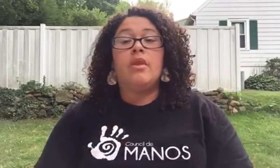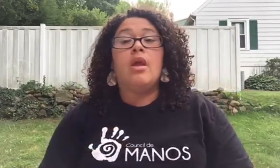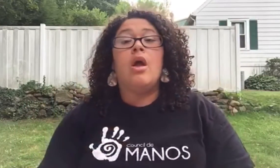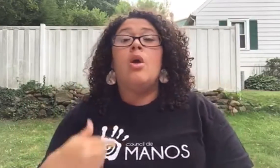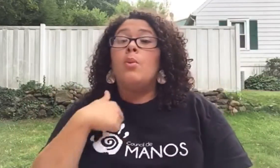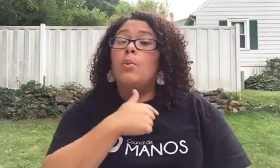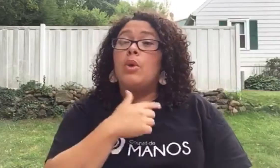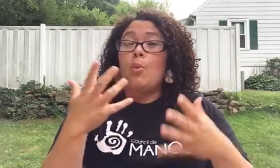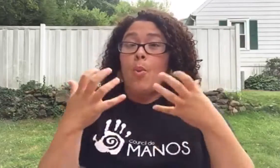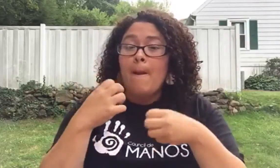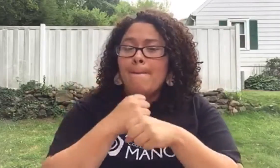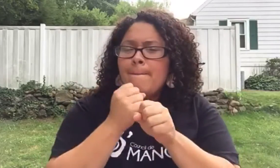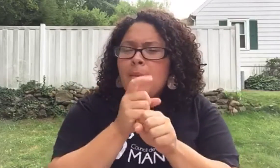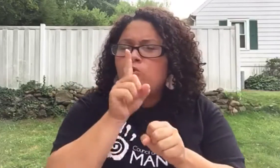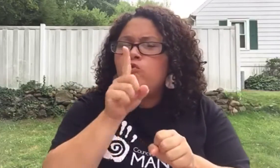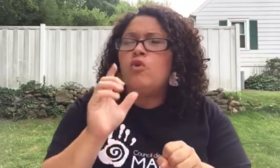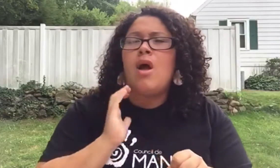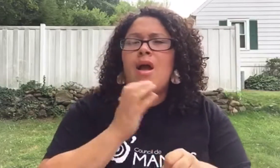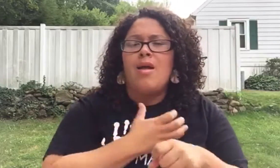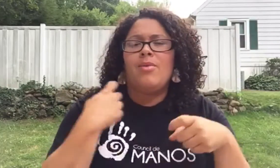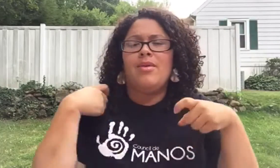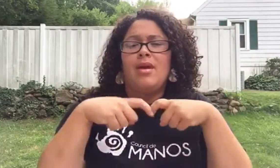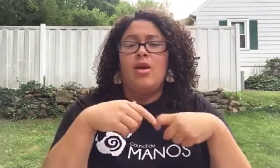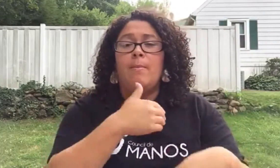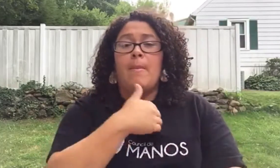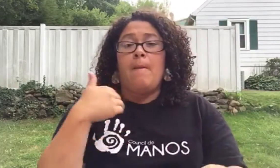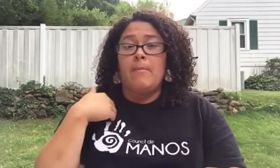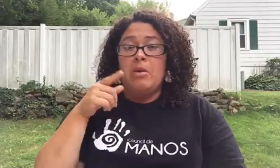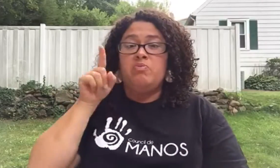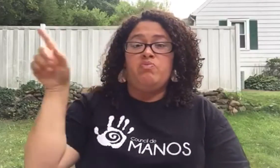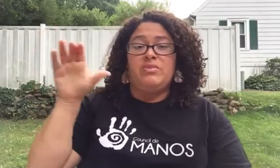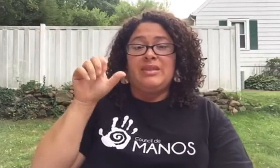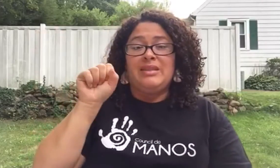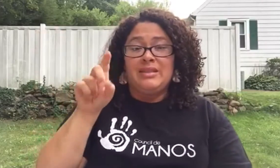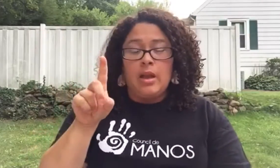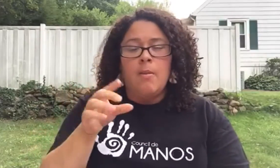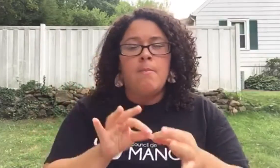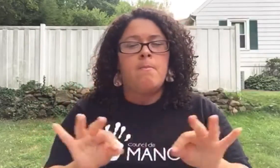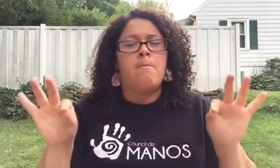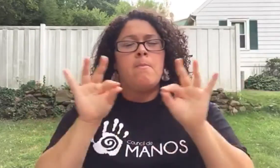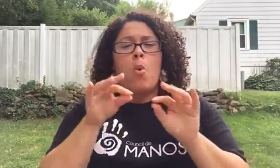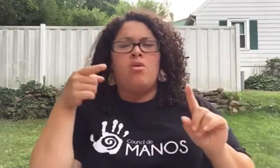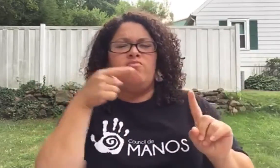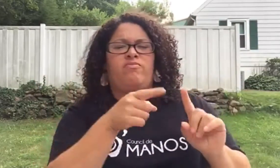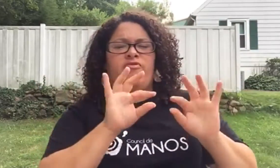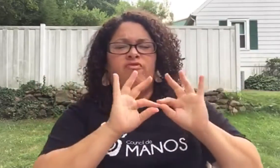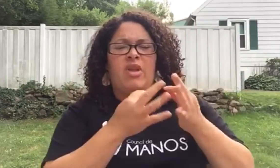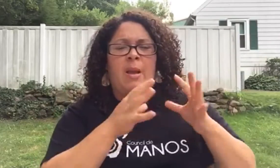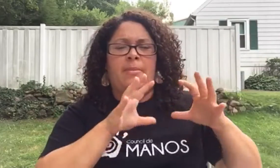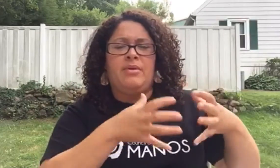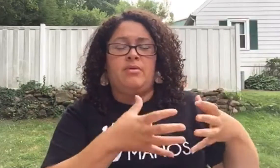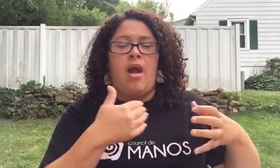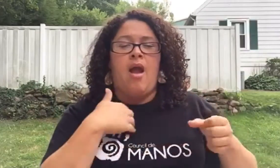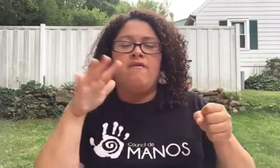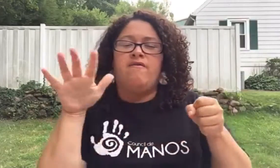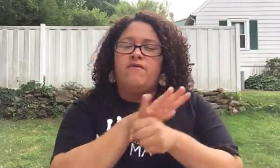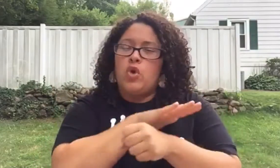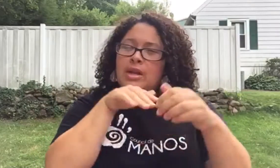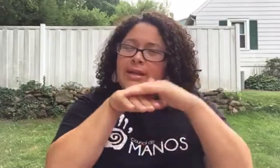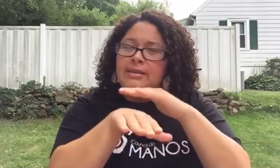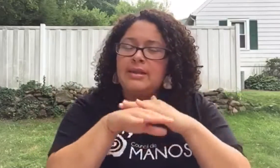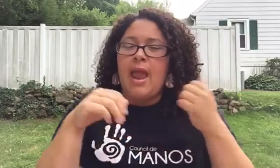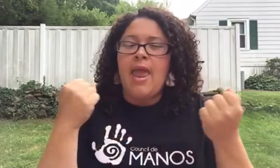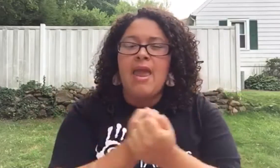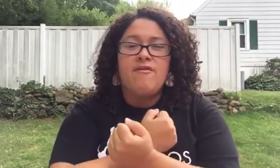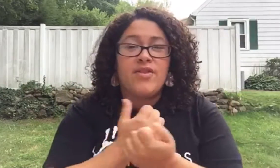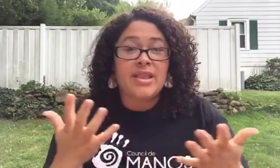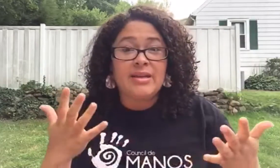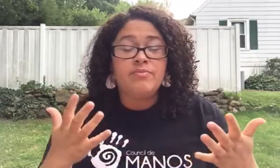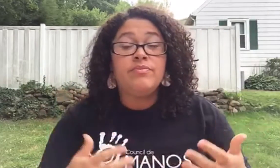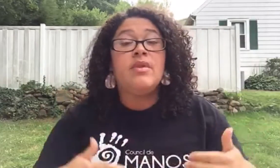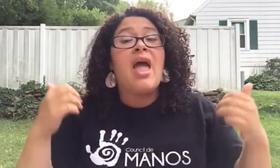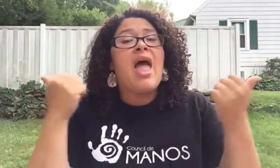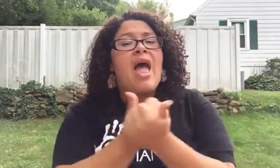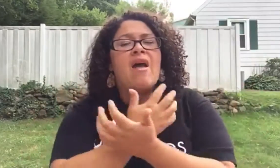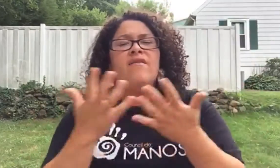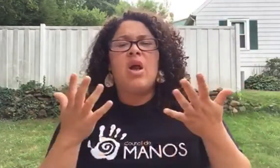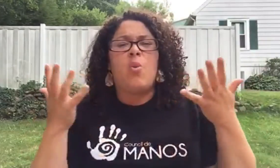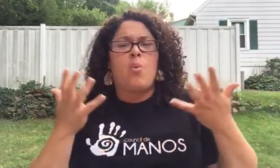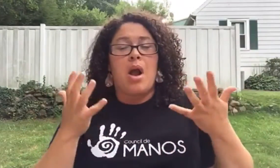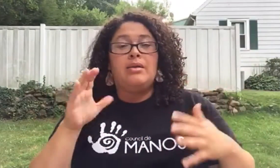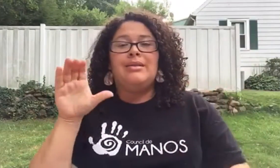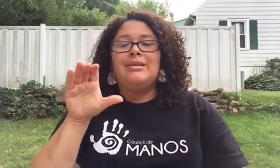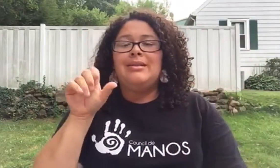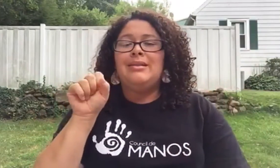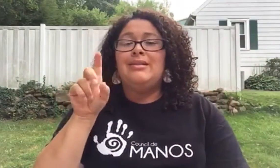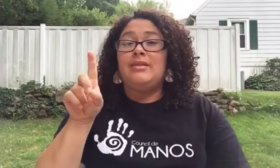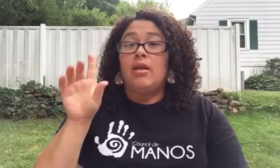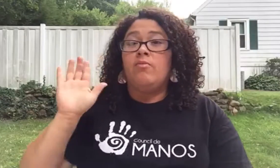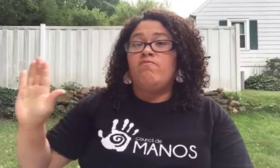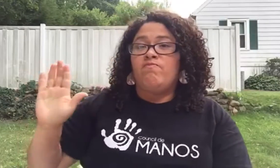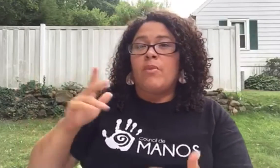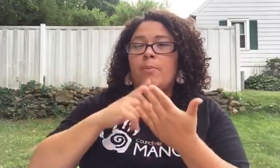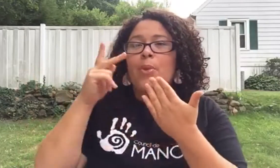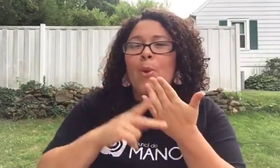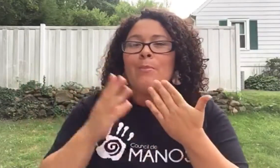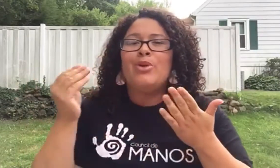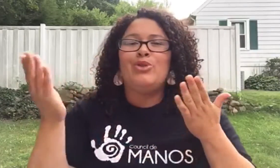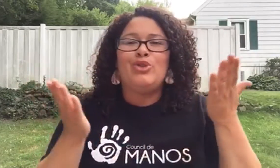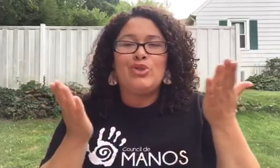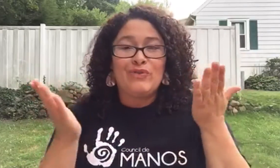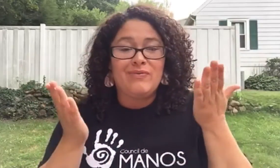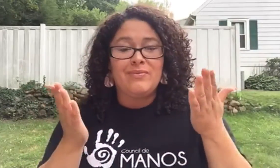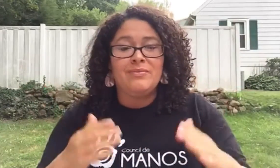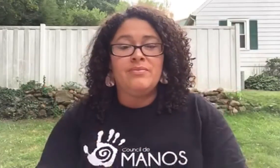We want to make sure all of our Latinx members at CSD, especially families, are given full access for anything related to CSD programming and services.